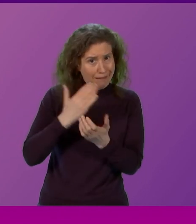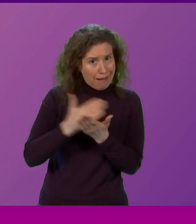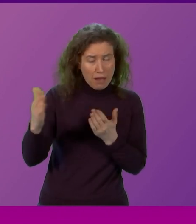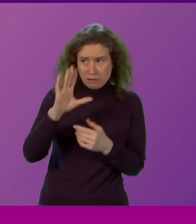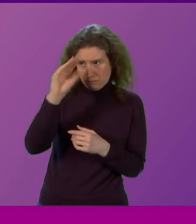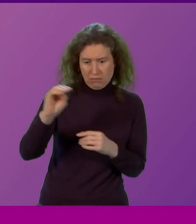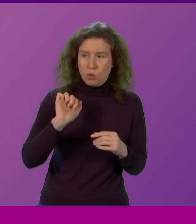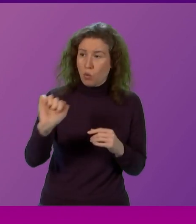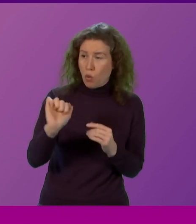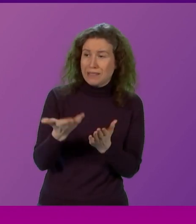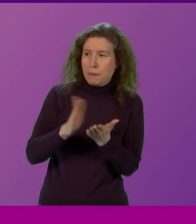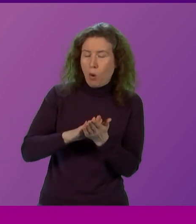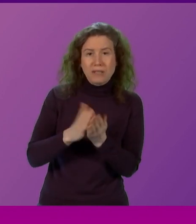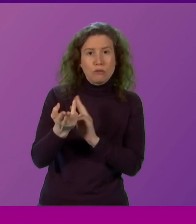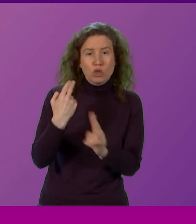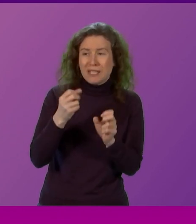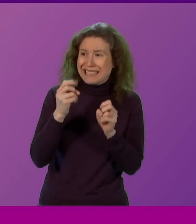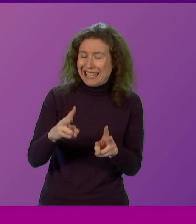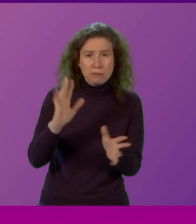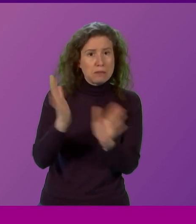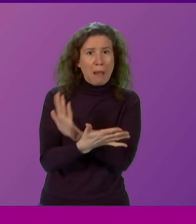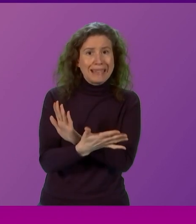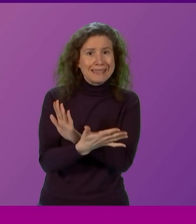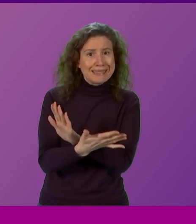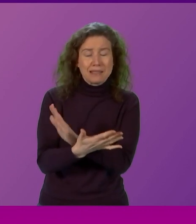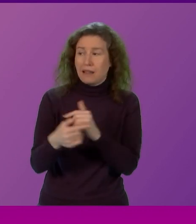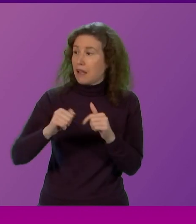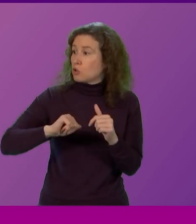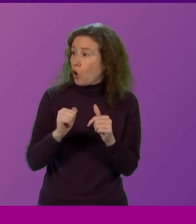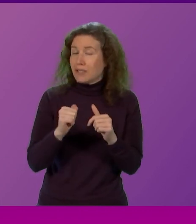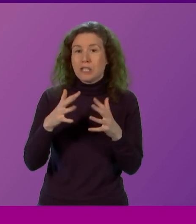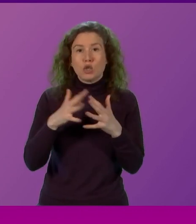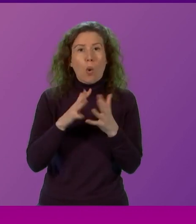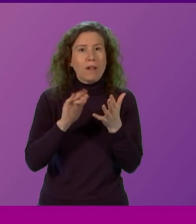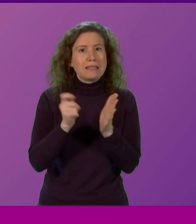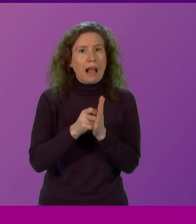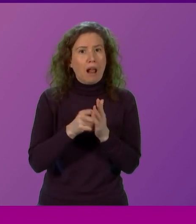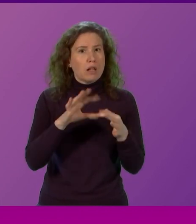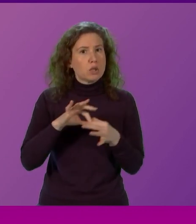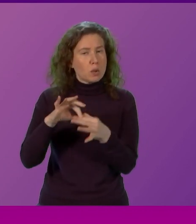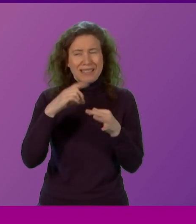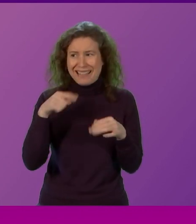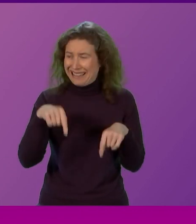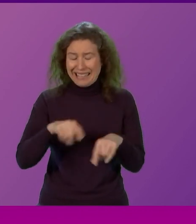deposit return scheme is a complete disaster. The Scottish Wholesale Association said that it could be a “car crash”; UKHospitality